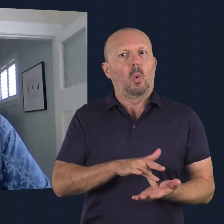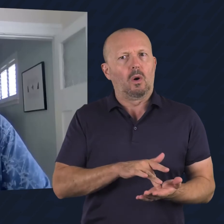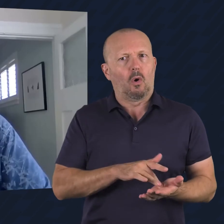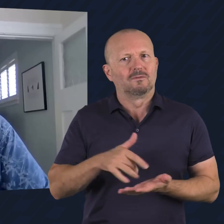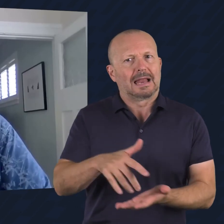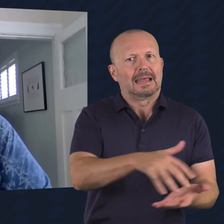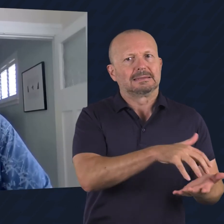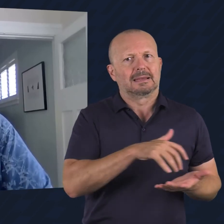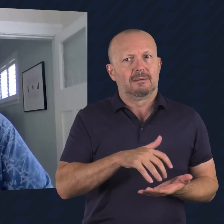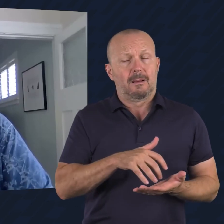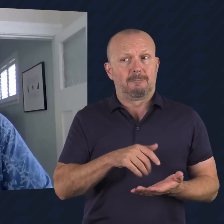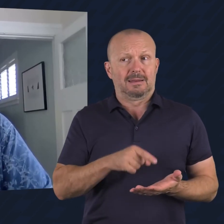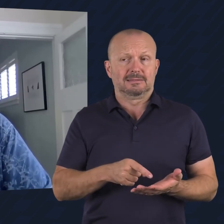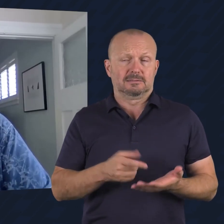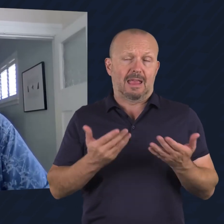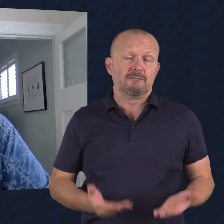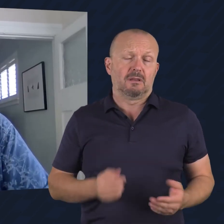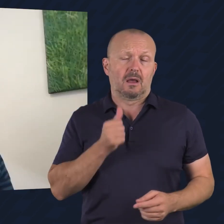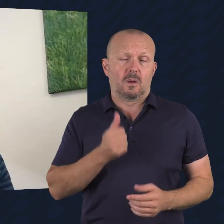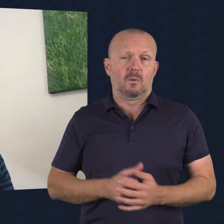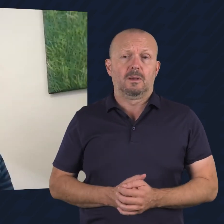But, it's heavy duty stuff.